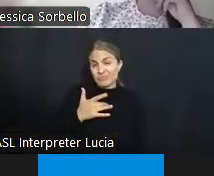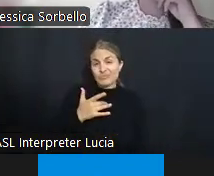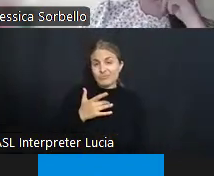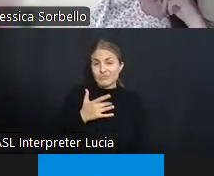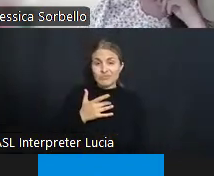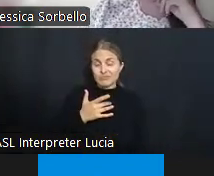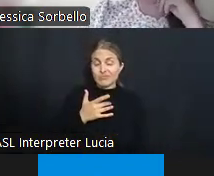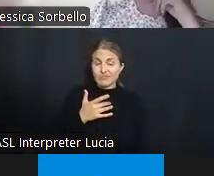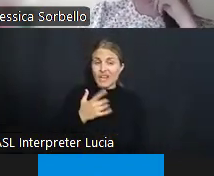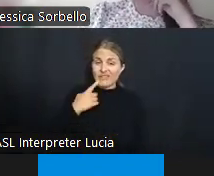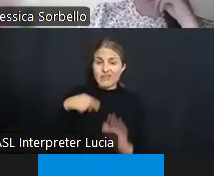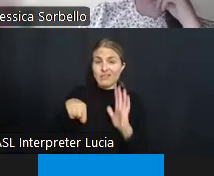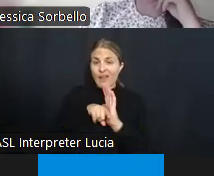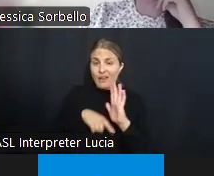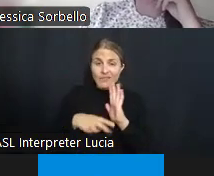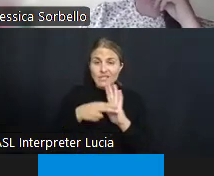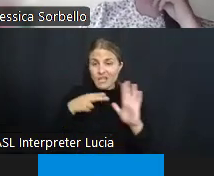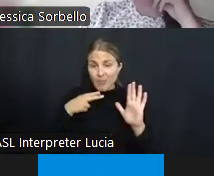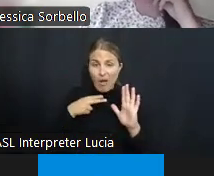incarceration and long hospital stays. I'm sure that